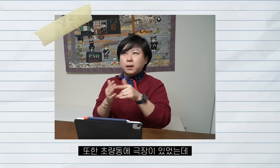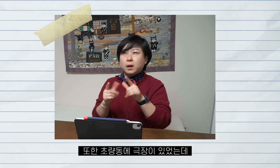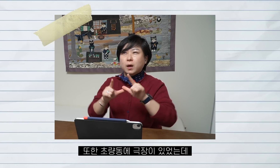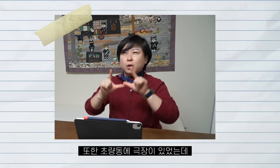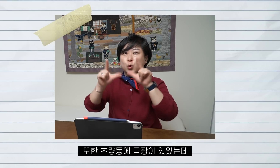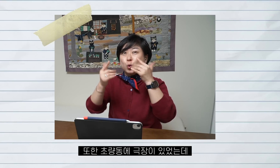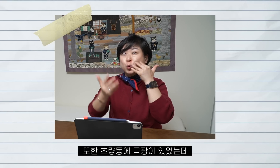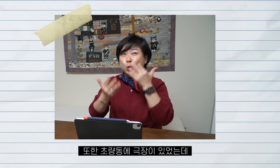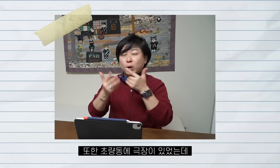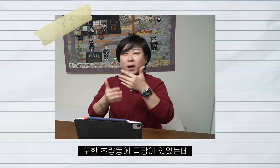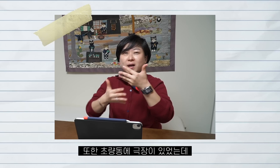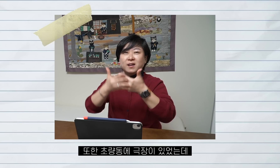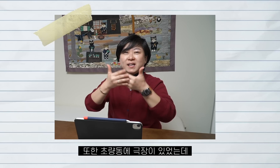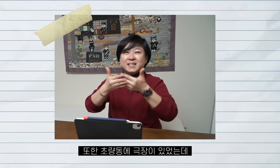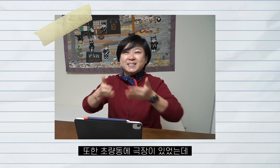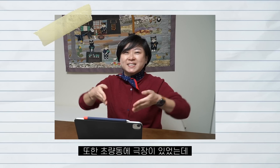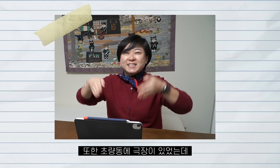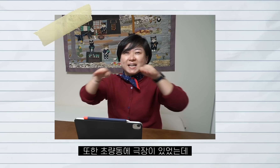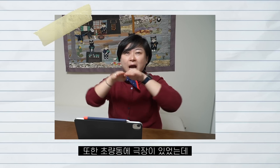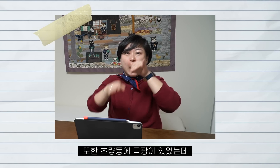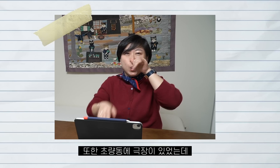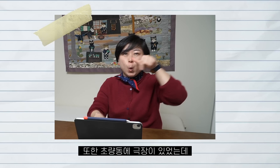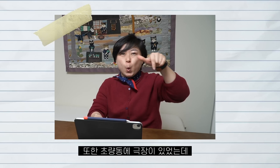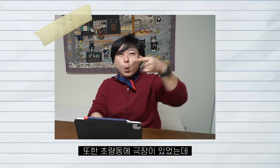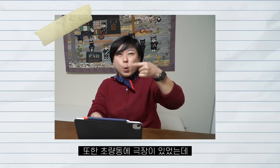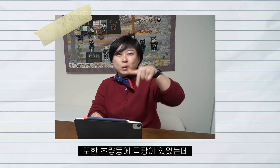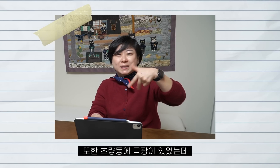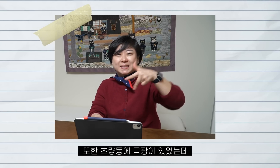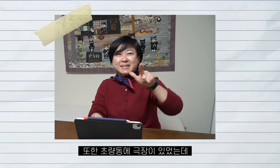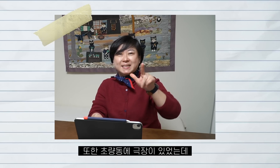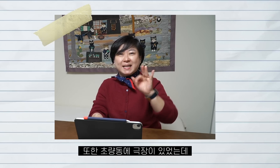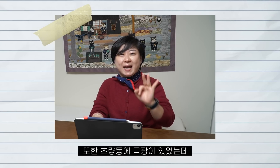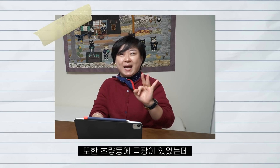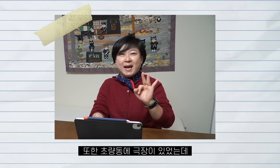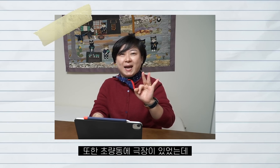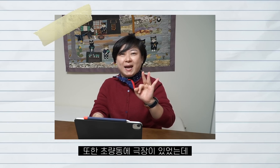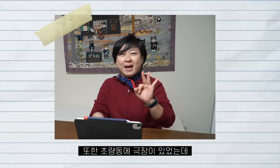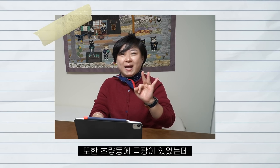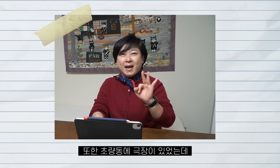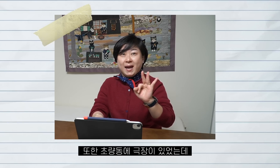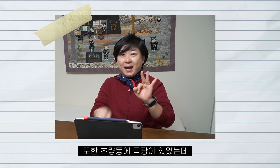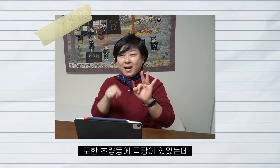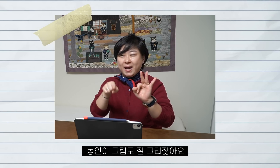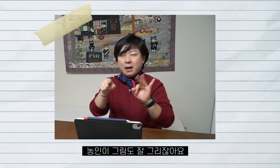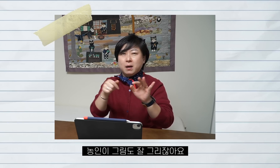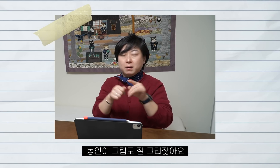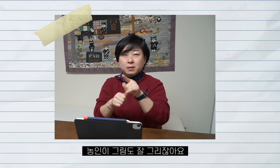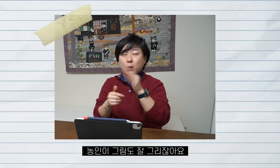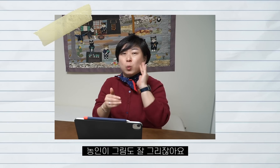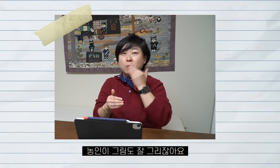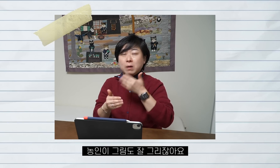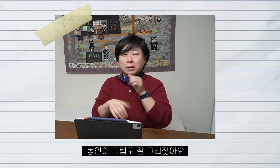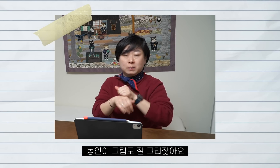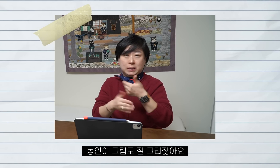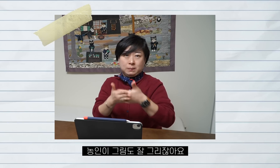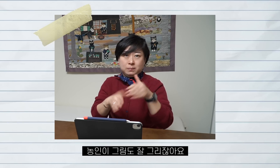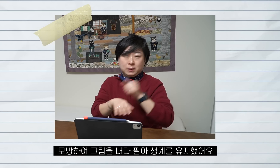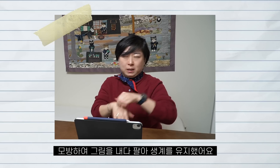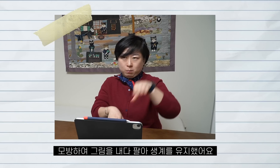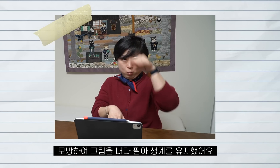Also, there was a theater in Choryang-dong, and the deaf are good at drawing.